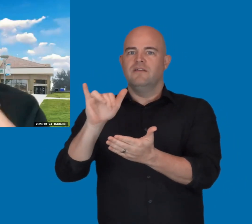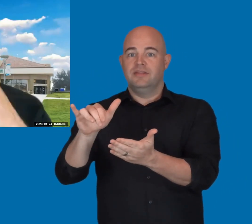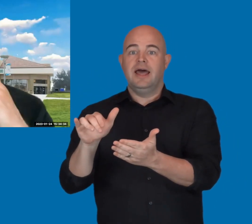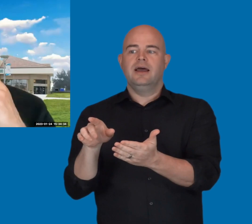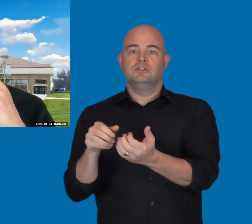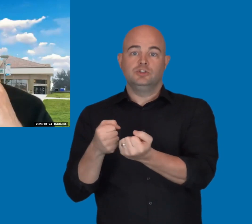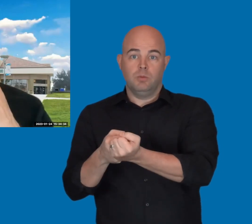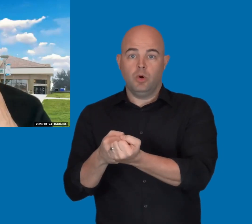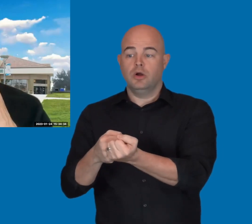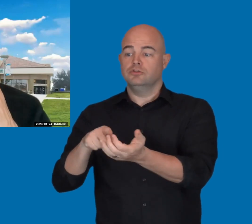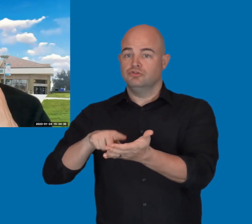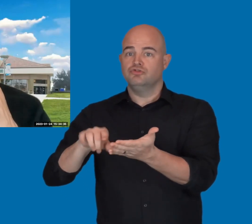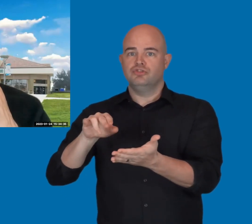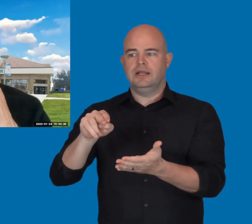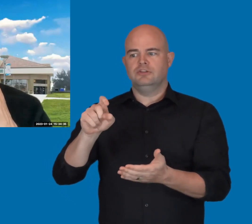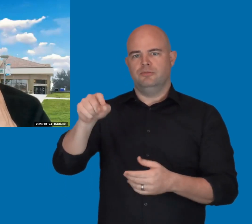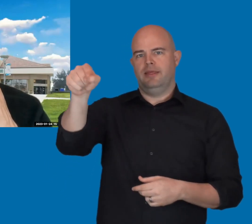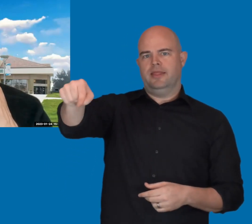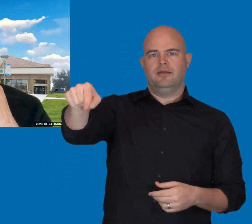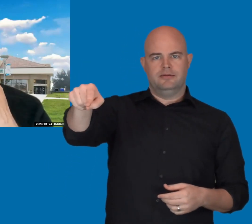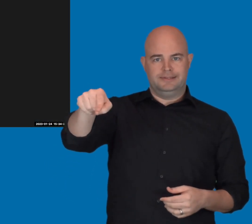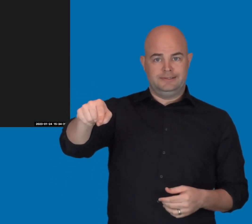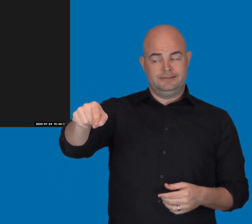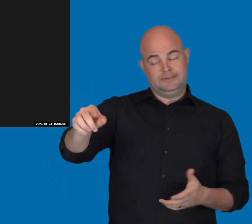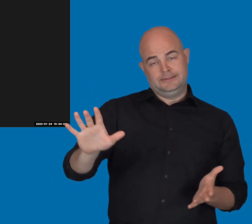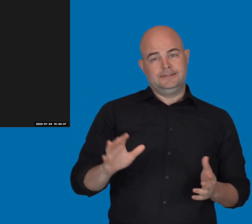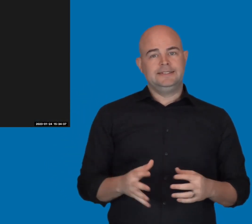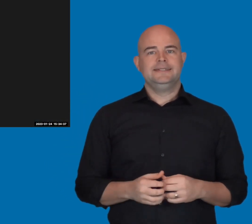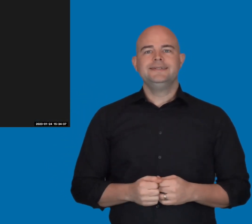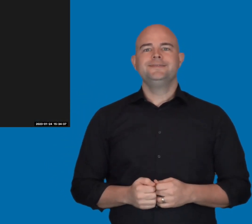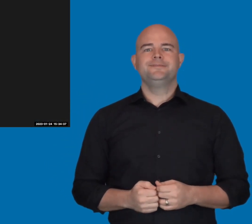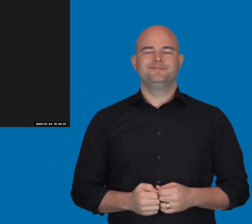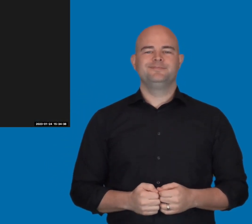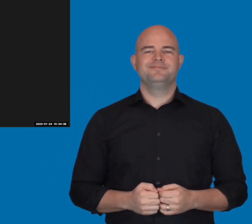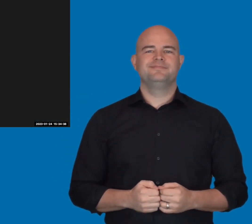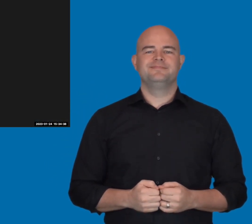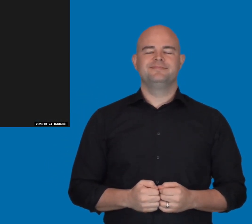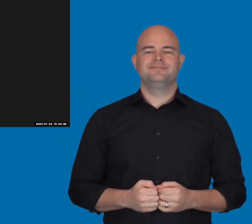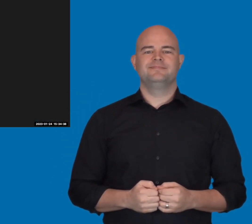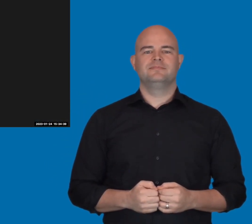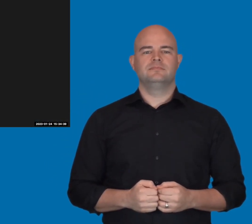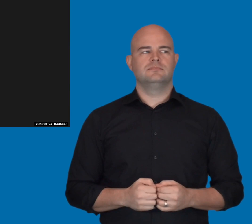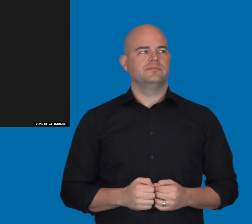Yeah, I understand what you're talking about. I just think it's important to me --